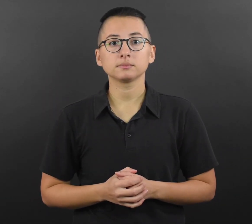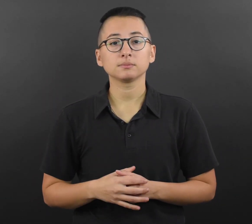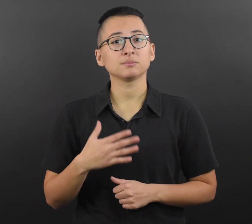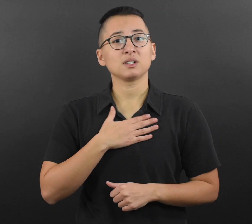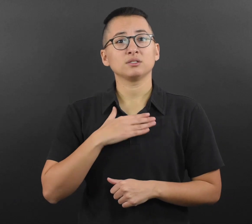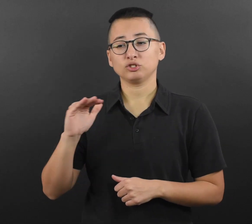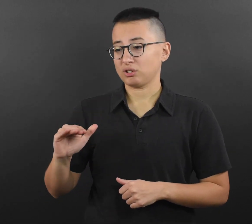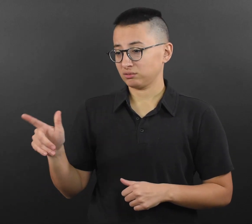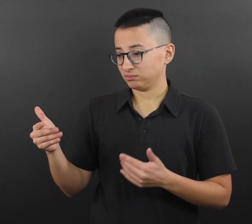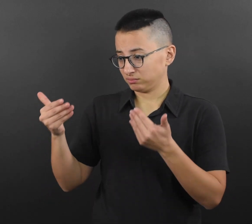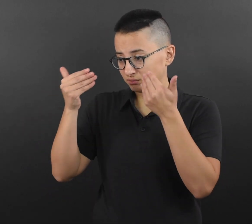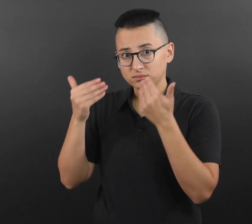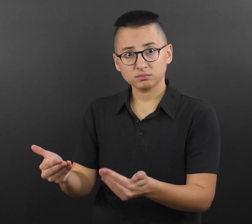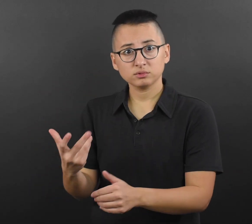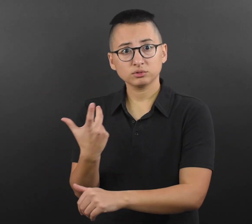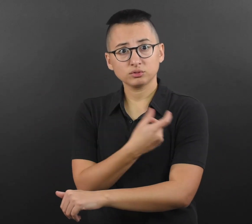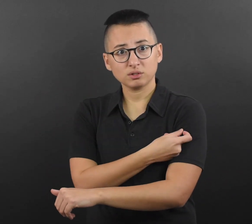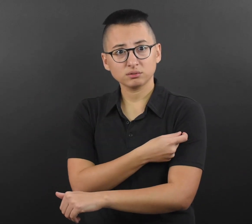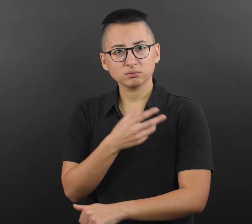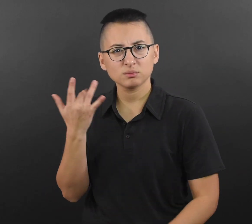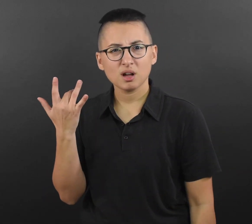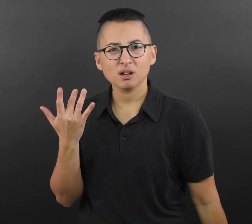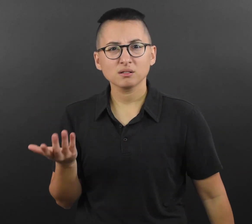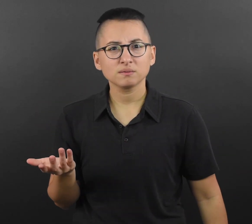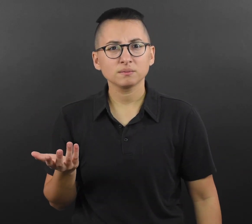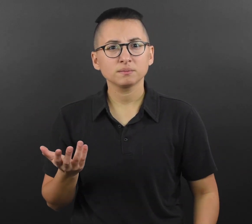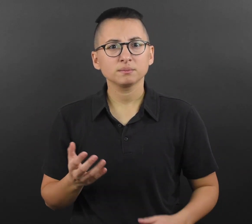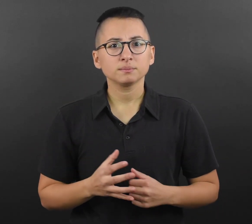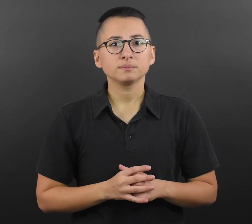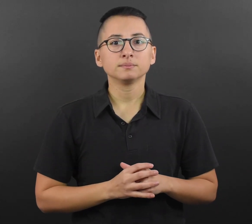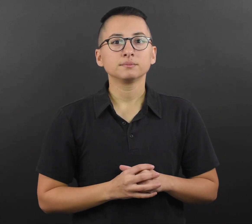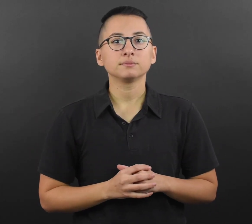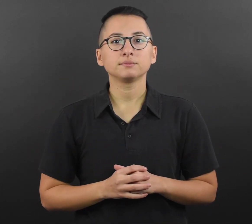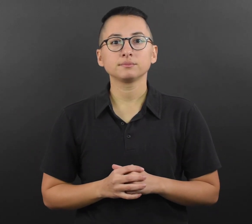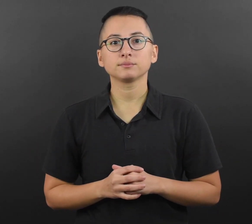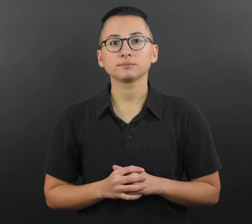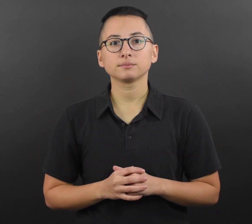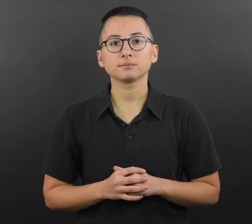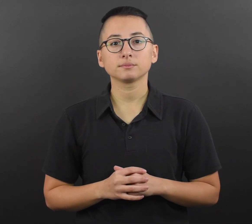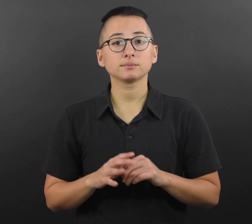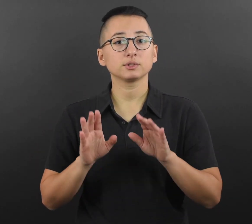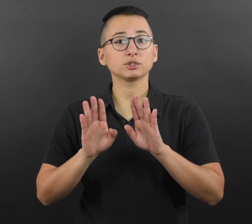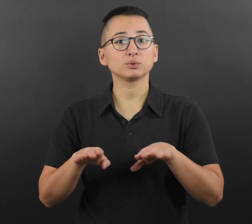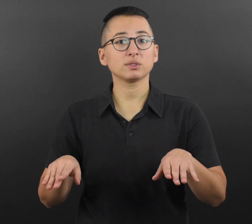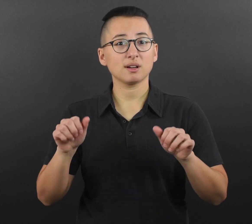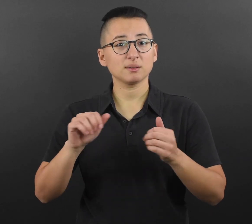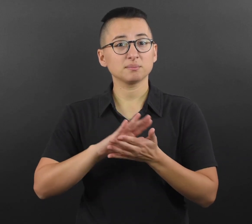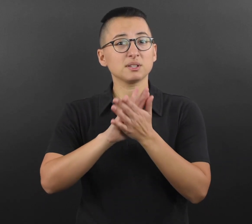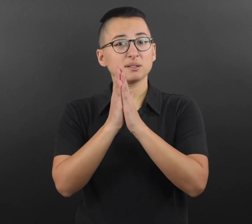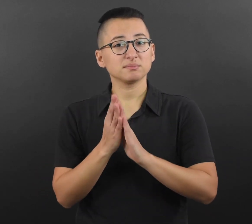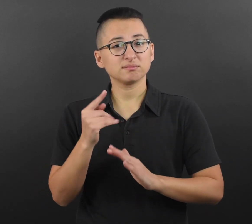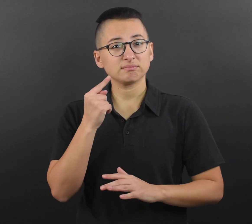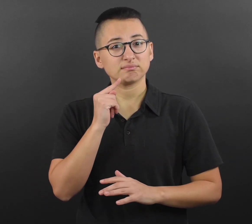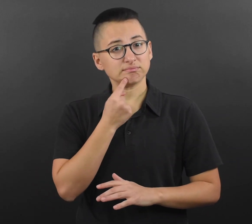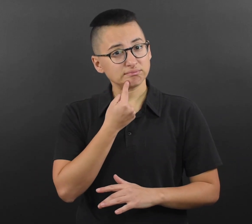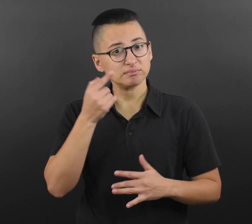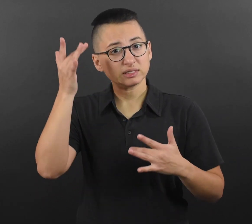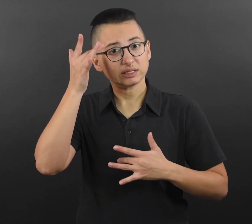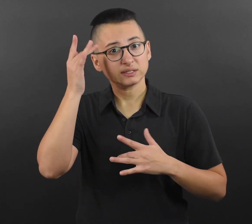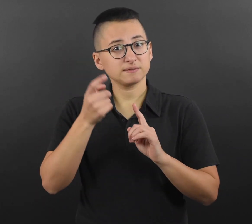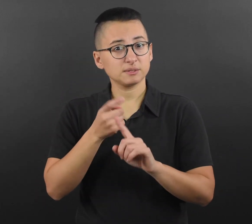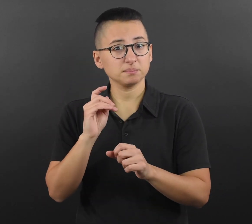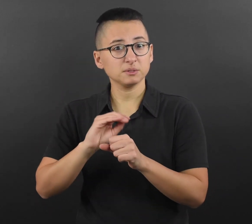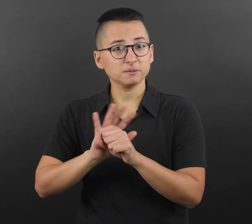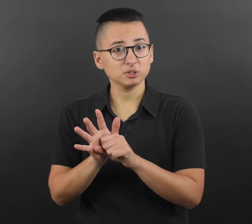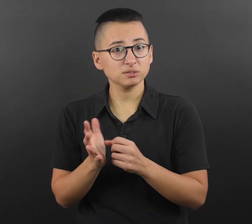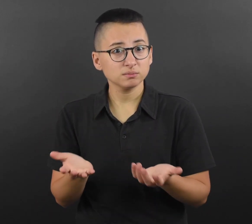• Why should I get my child vaccinated? o Children can get very sick from COVID-19.